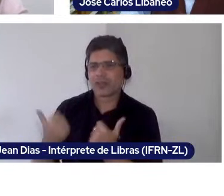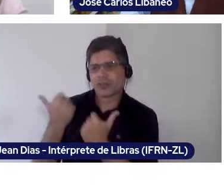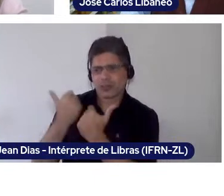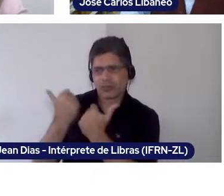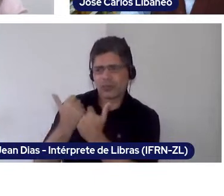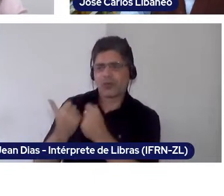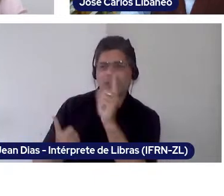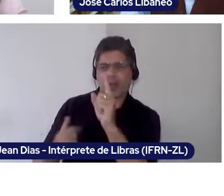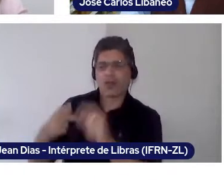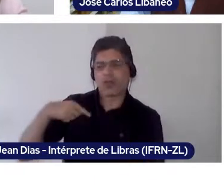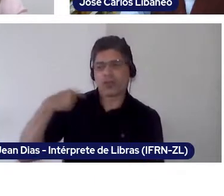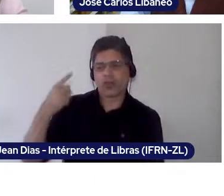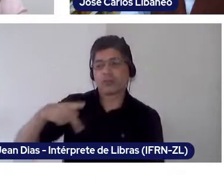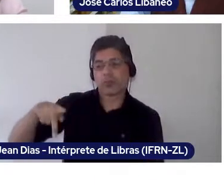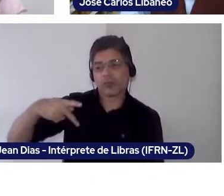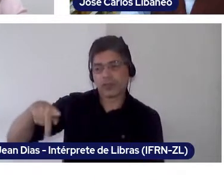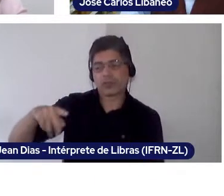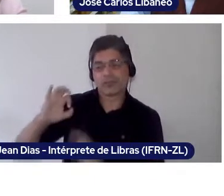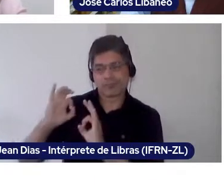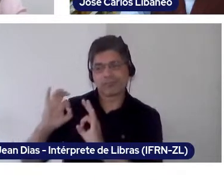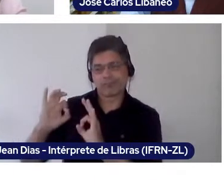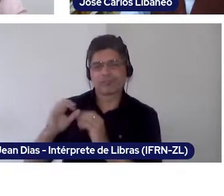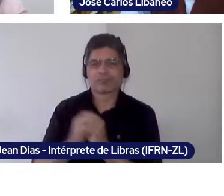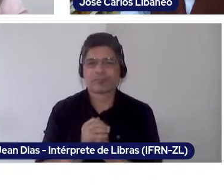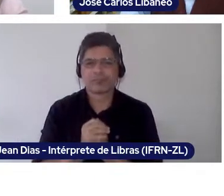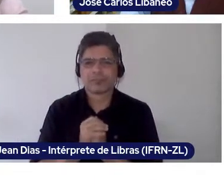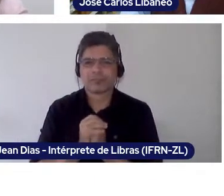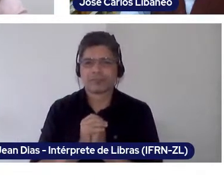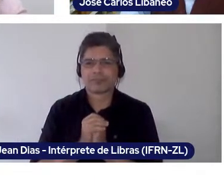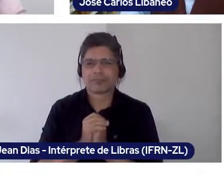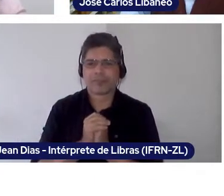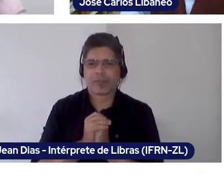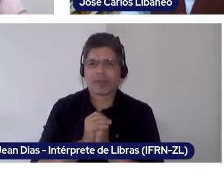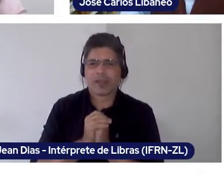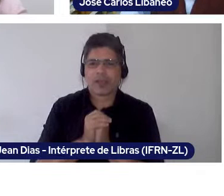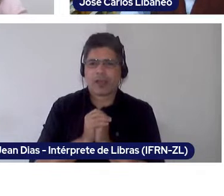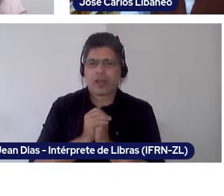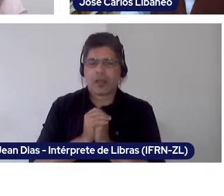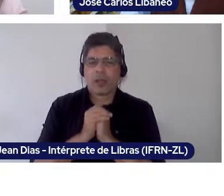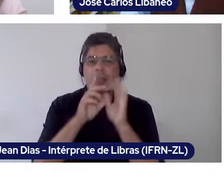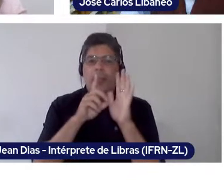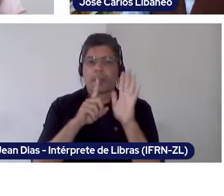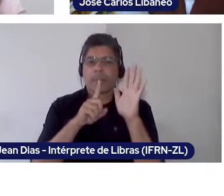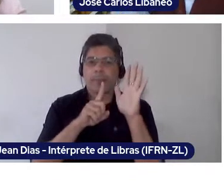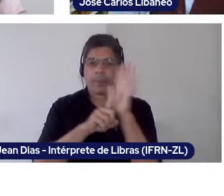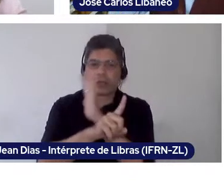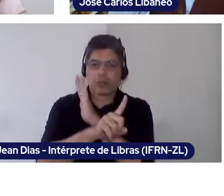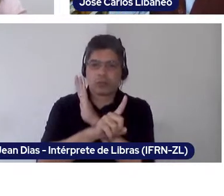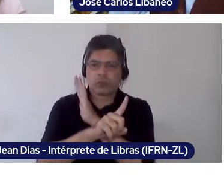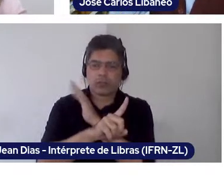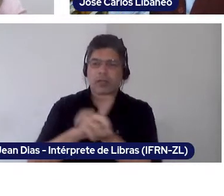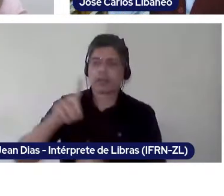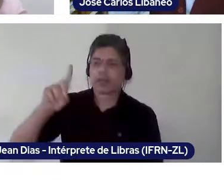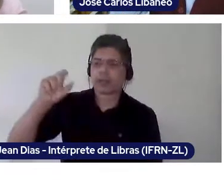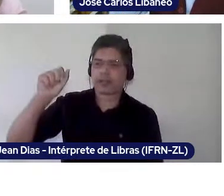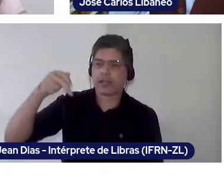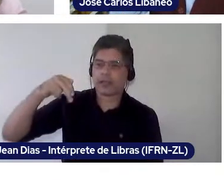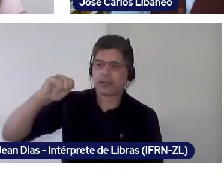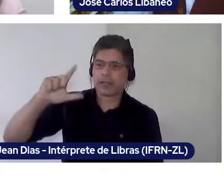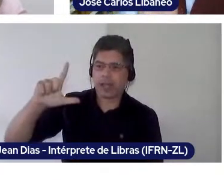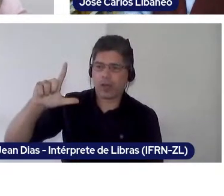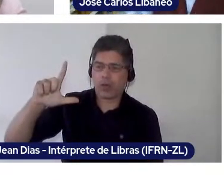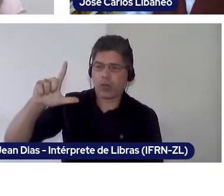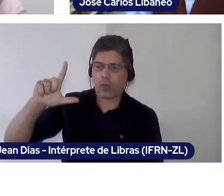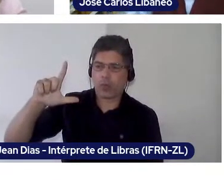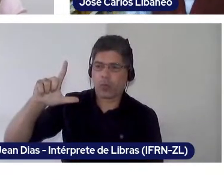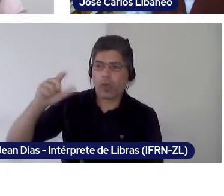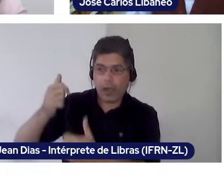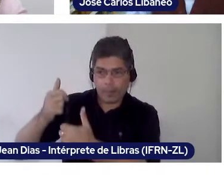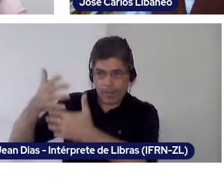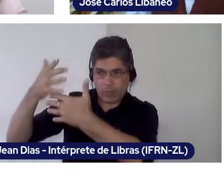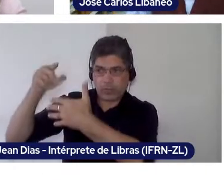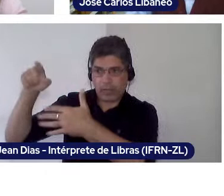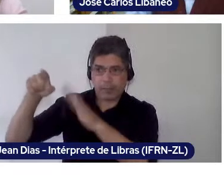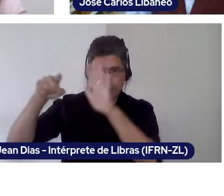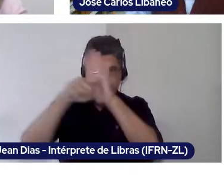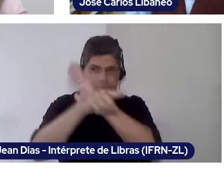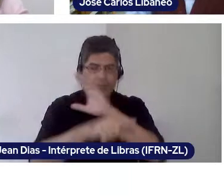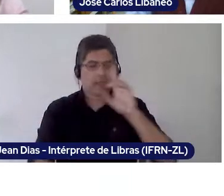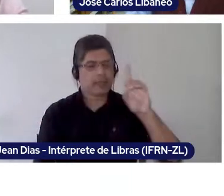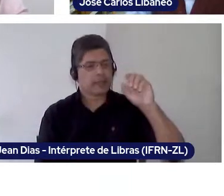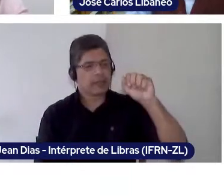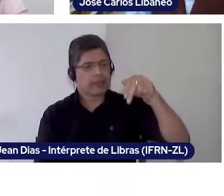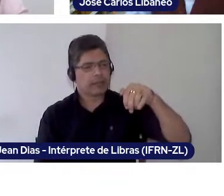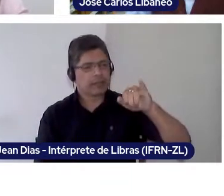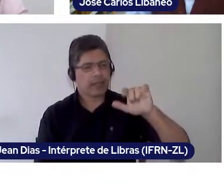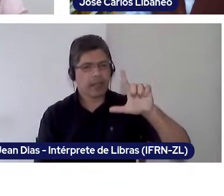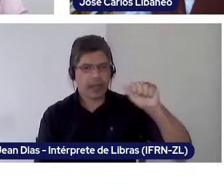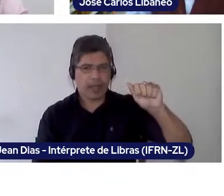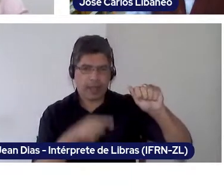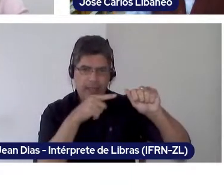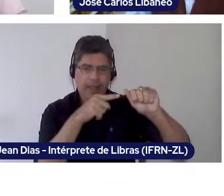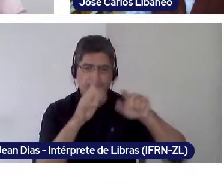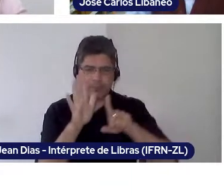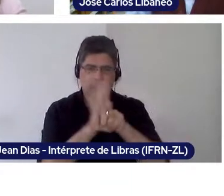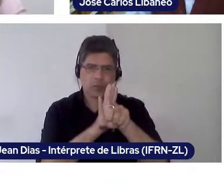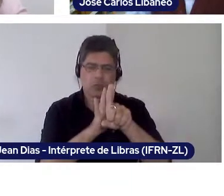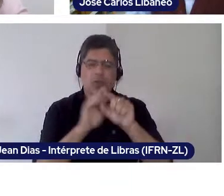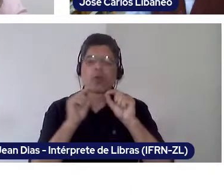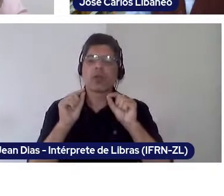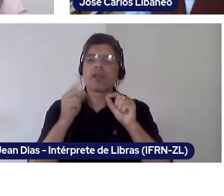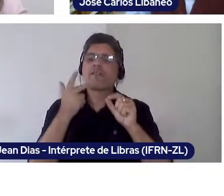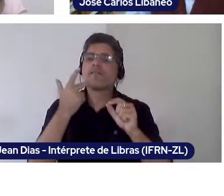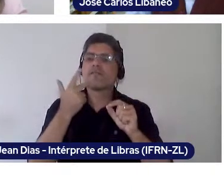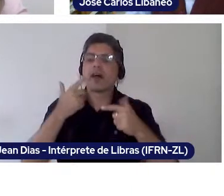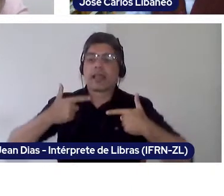Go on, Louize. - Let's move on to the question directed at professor Daniel Cara. This question comes from Daniele; I found this one very interesting, very nice. It is concerning educator neutrality.